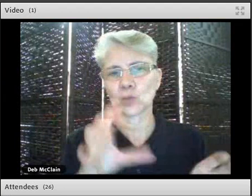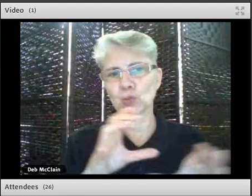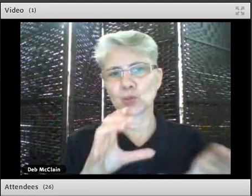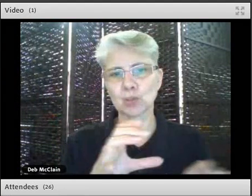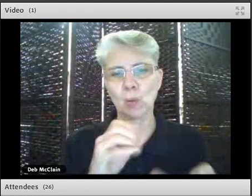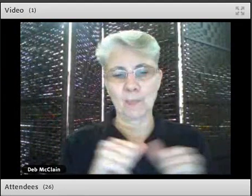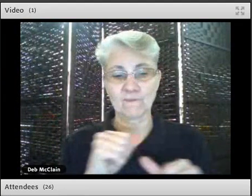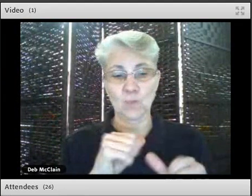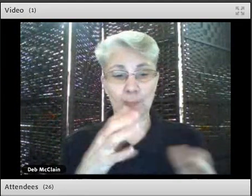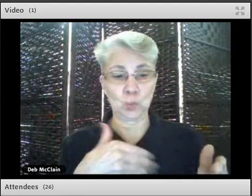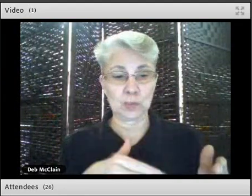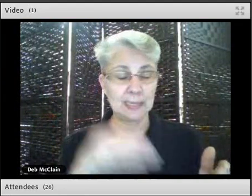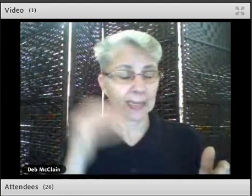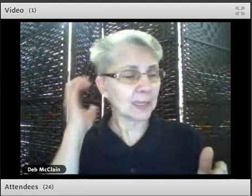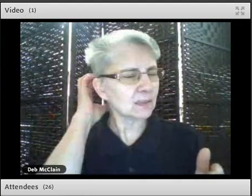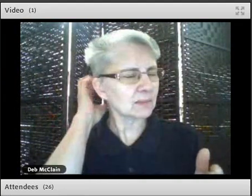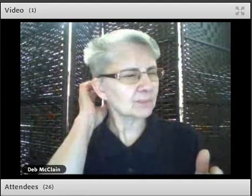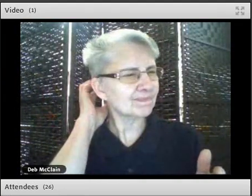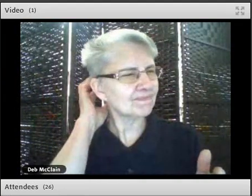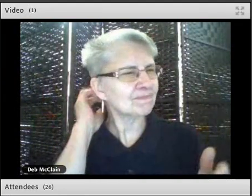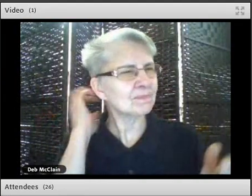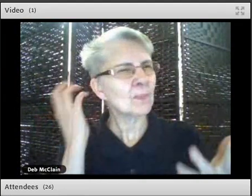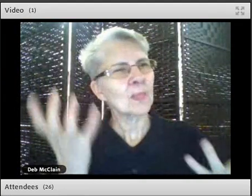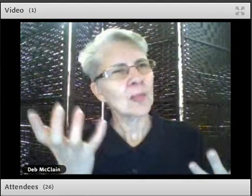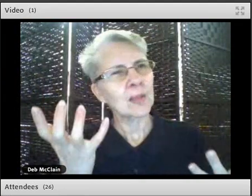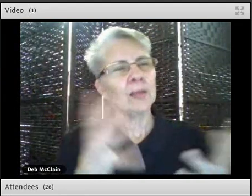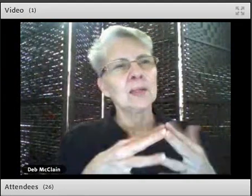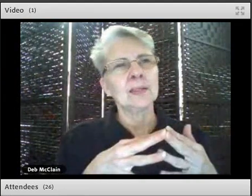So the piano player, the cello player,